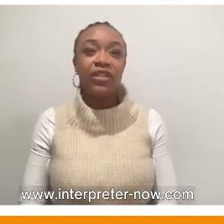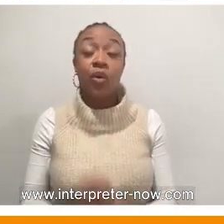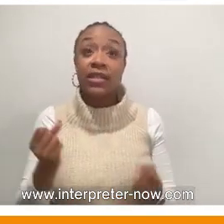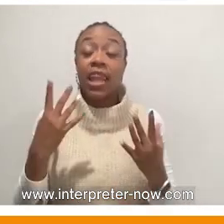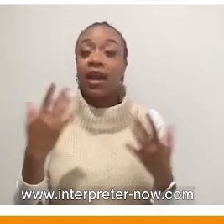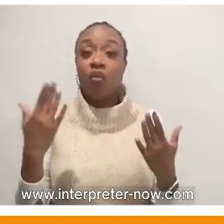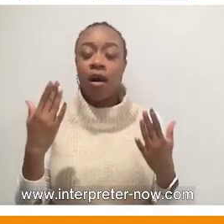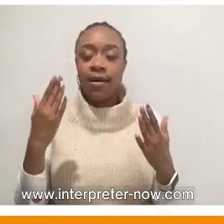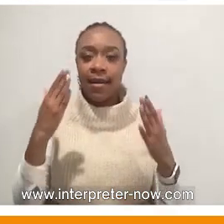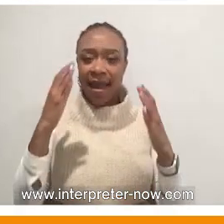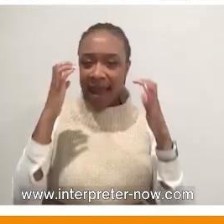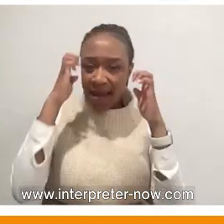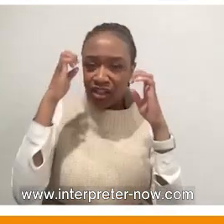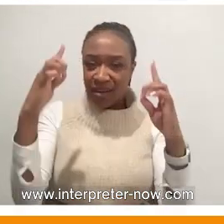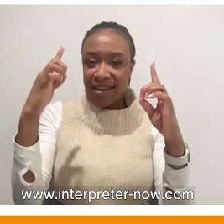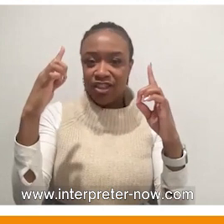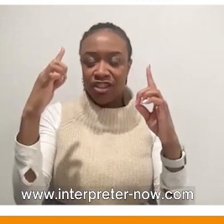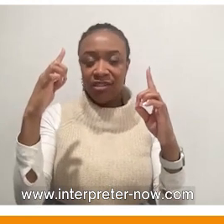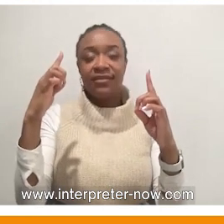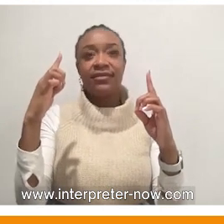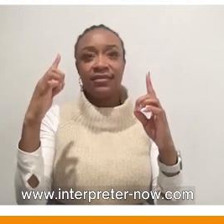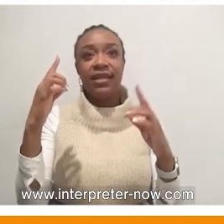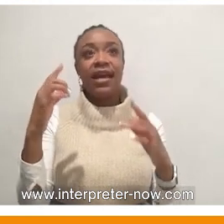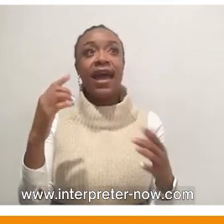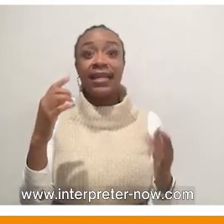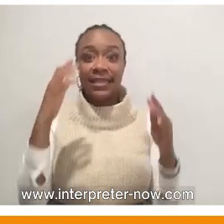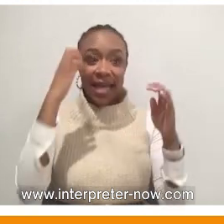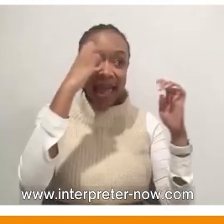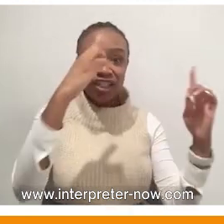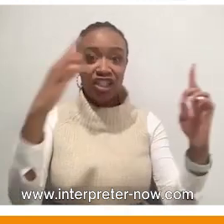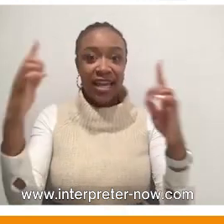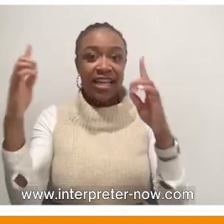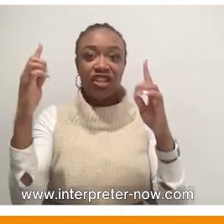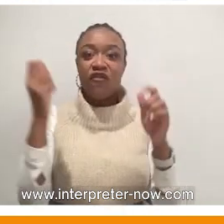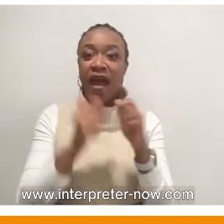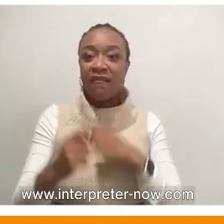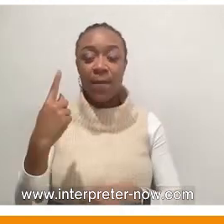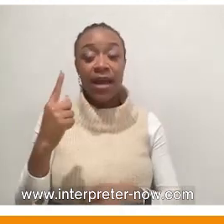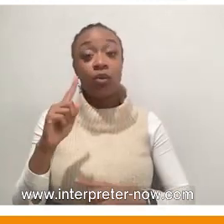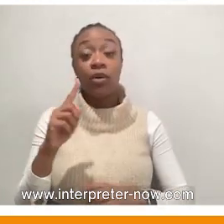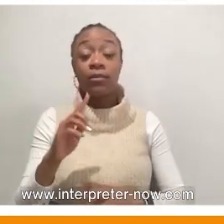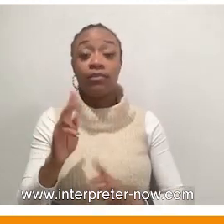So I think it takes a lot of education, and it's education for everybody.